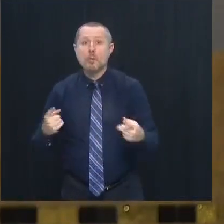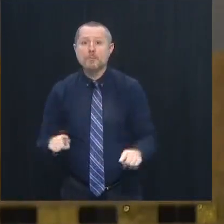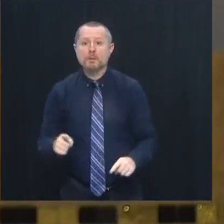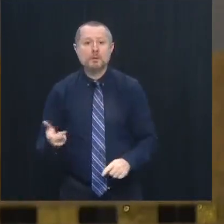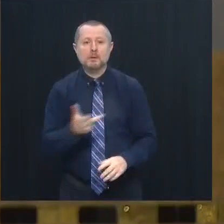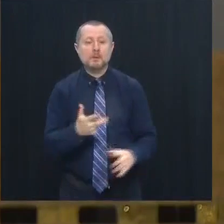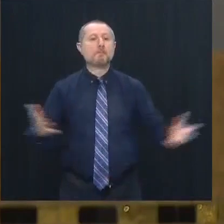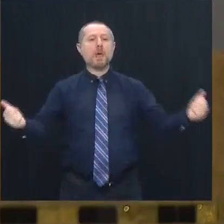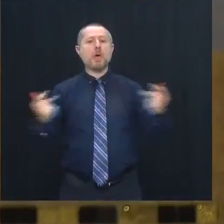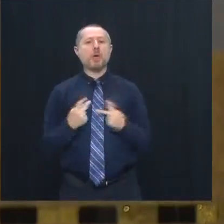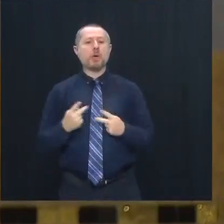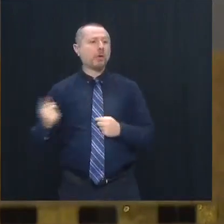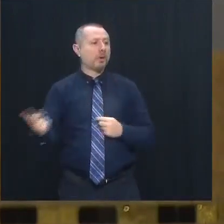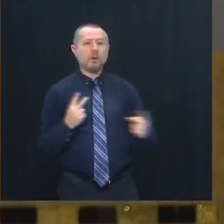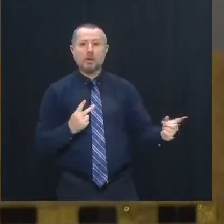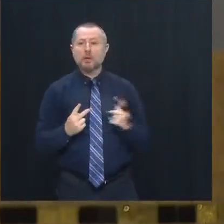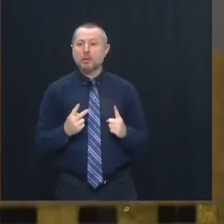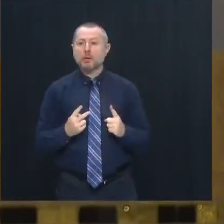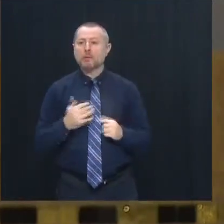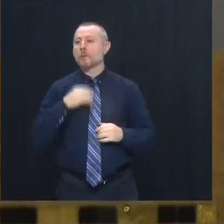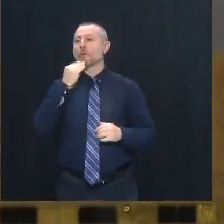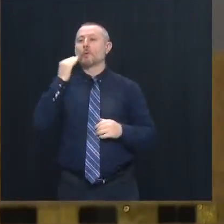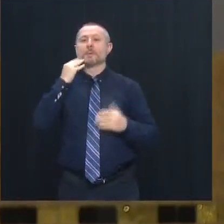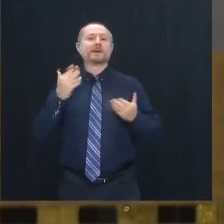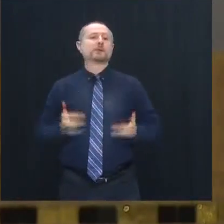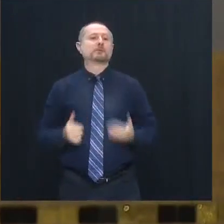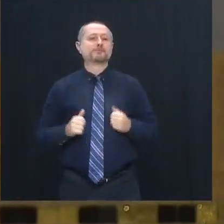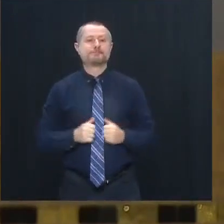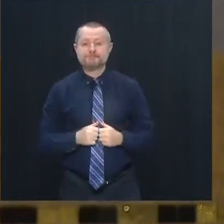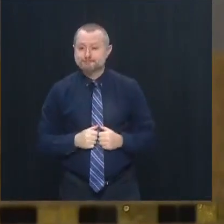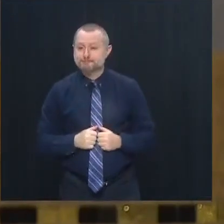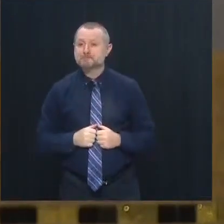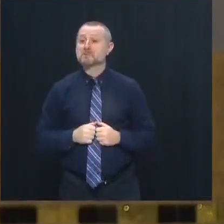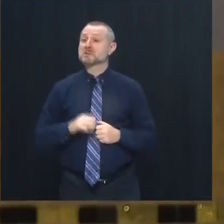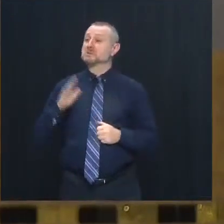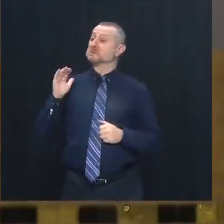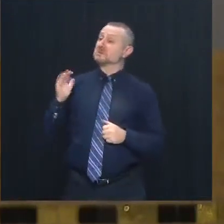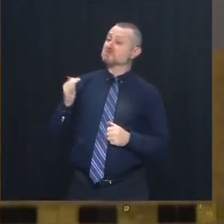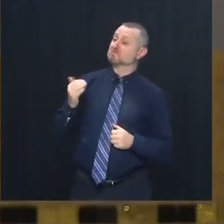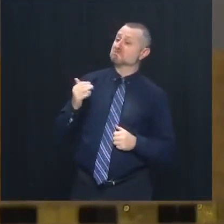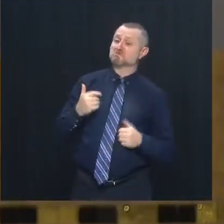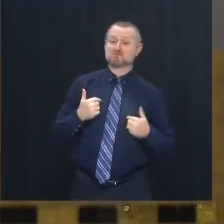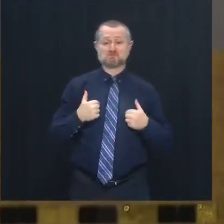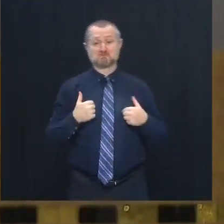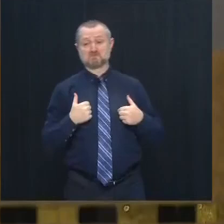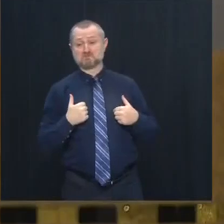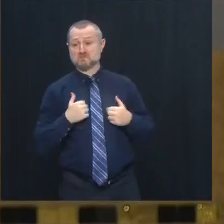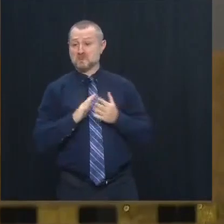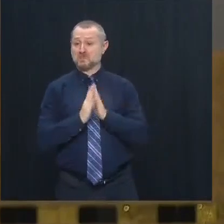IT, SO THEY FLEW THE NEST. BUT THEN COVID HAPPENED AND THEY ALL FLEW BACK TO THE SAFETY OF